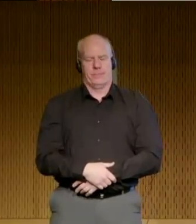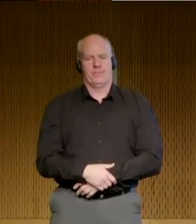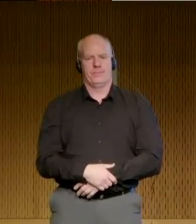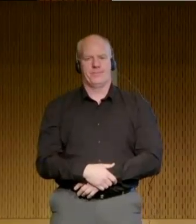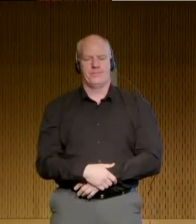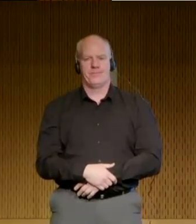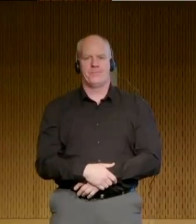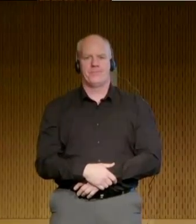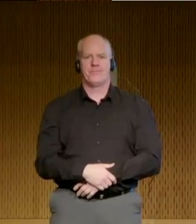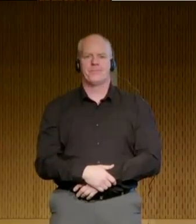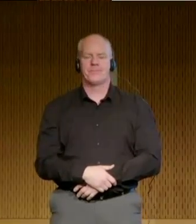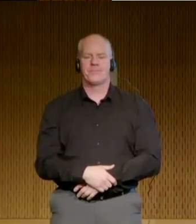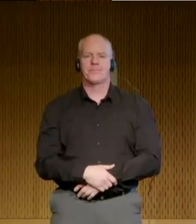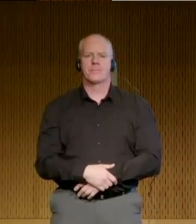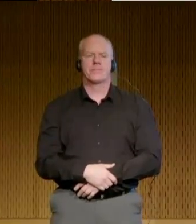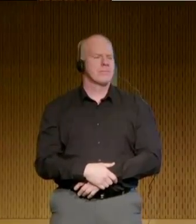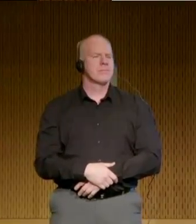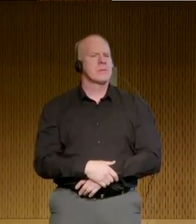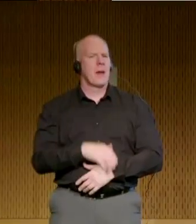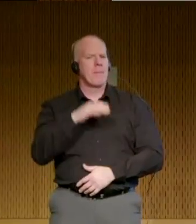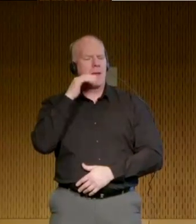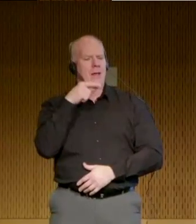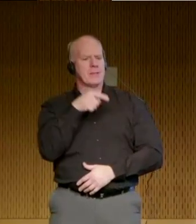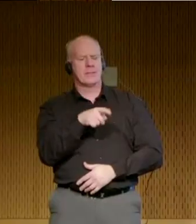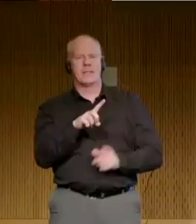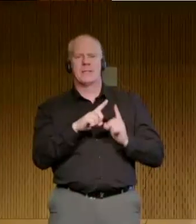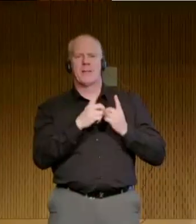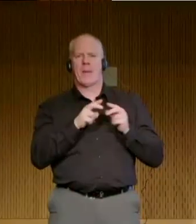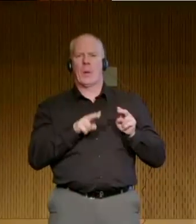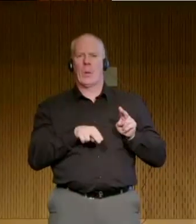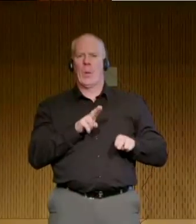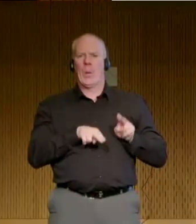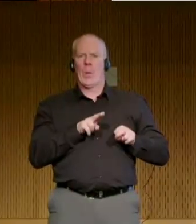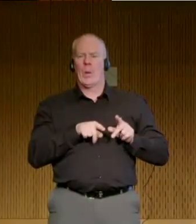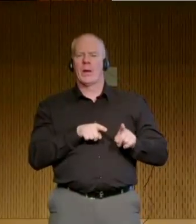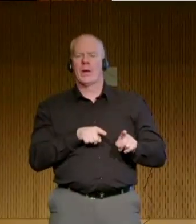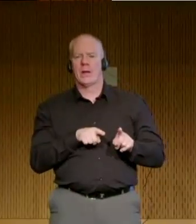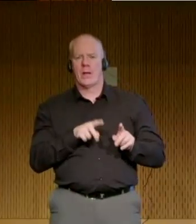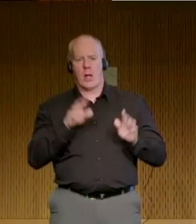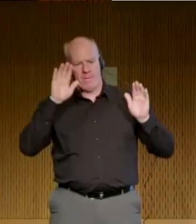So because we're a relatively new department we really focused the last few years on